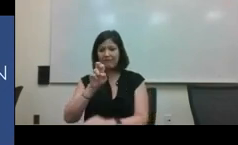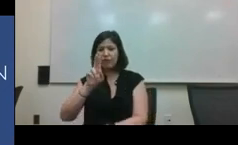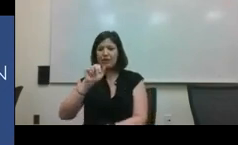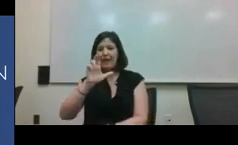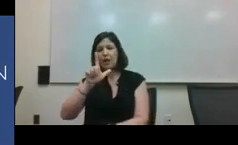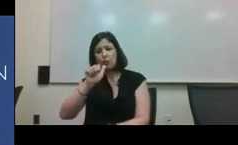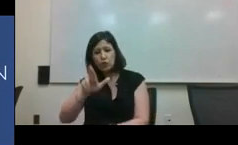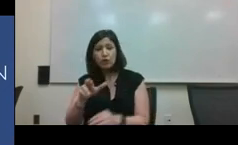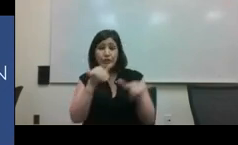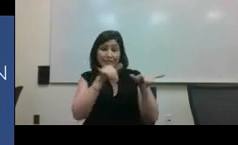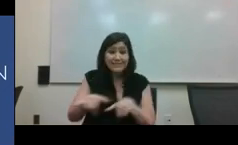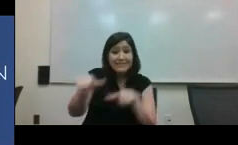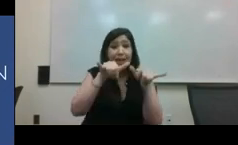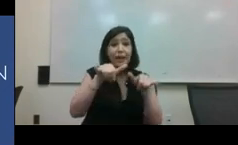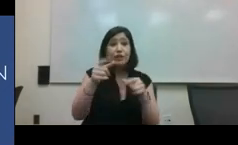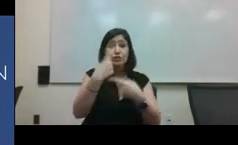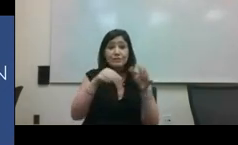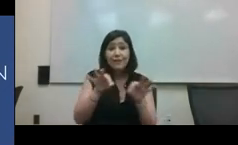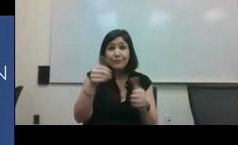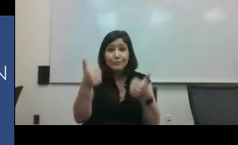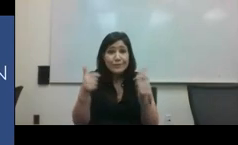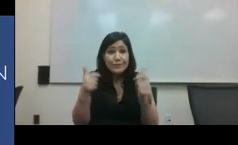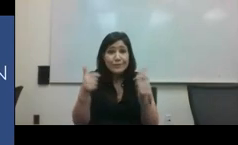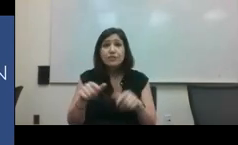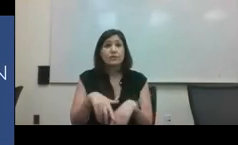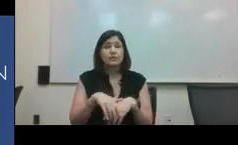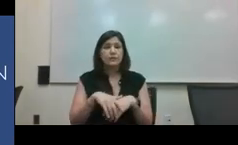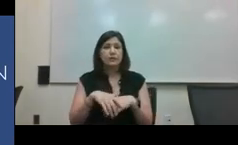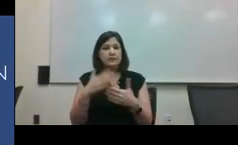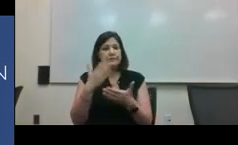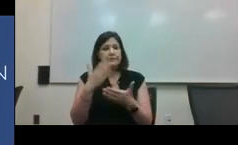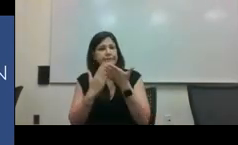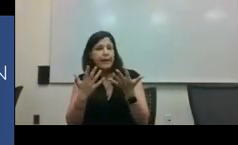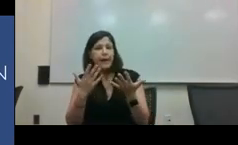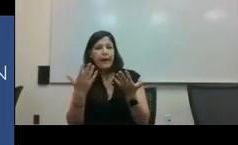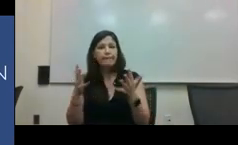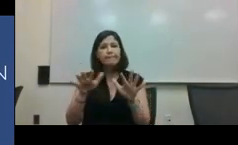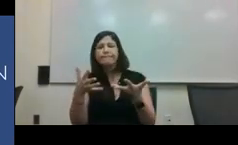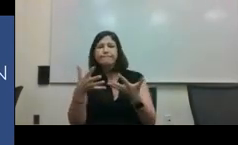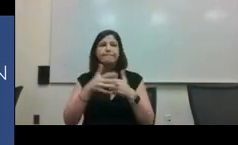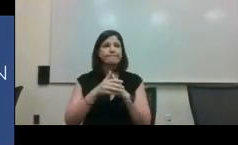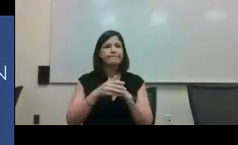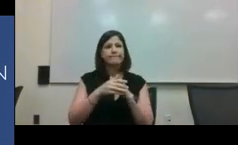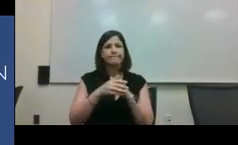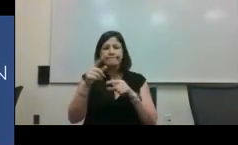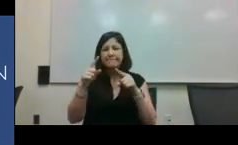Are they using a standard sign language that the school is requiring them to use, or some kind of variation of those two.